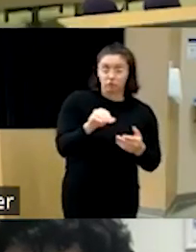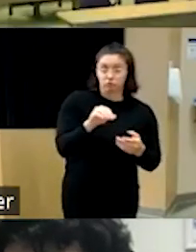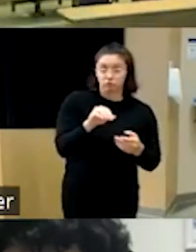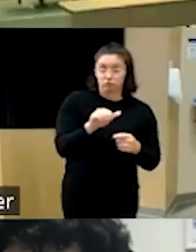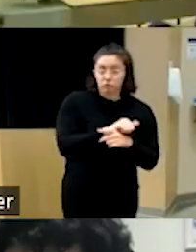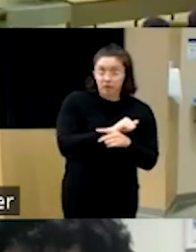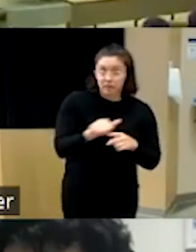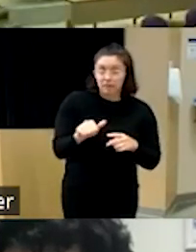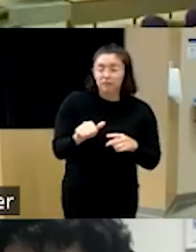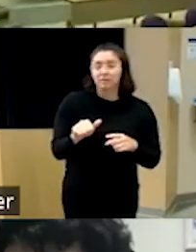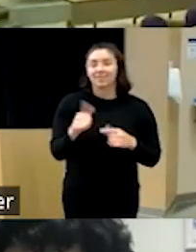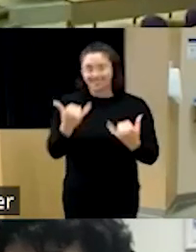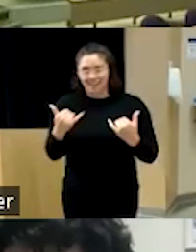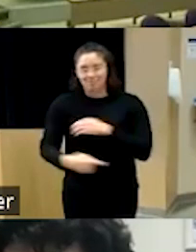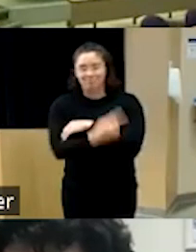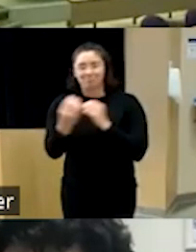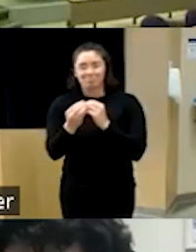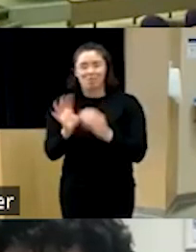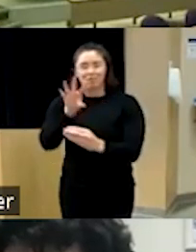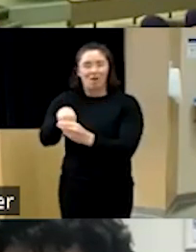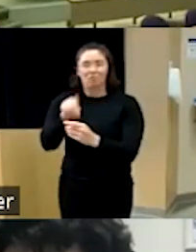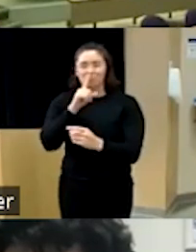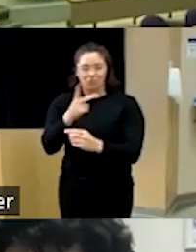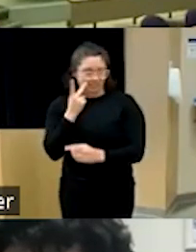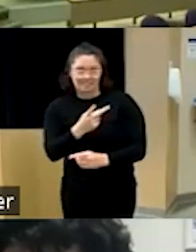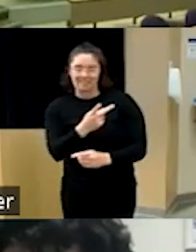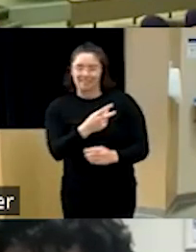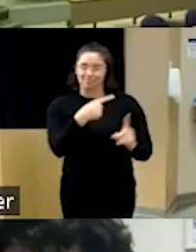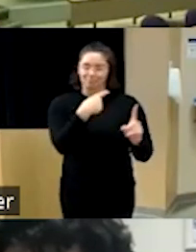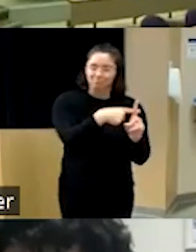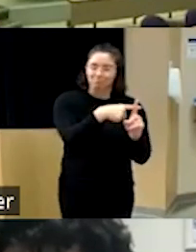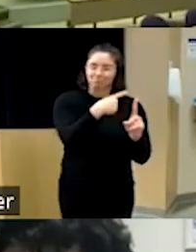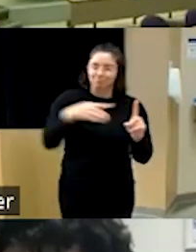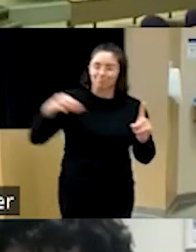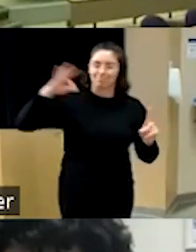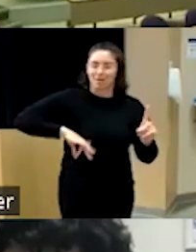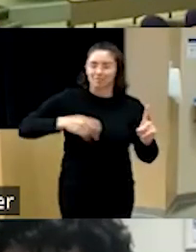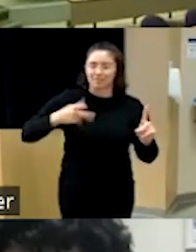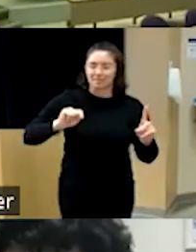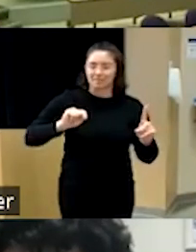they're doing it because it just helps I mean I think I read recently also same as for depression